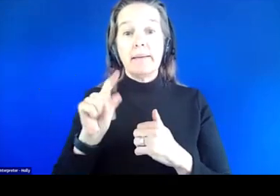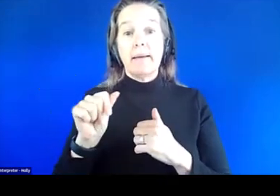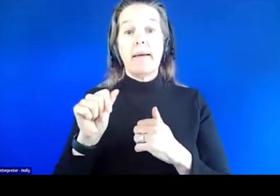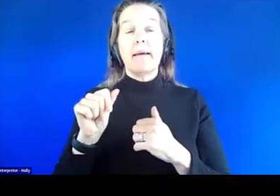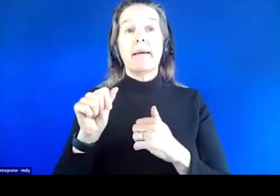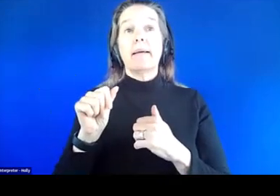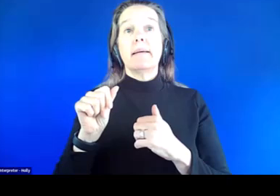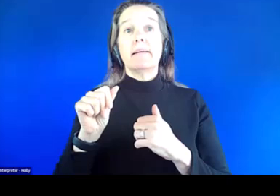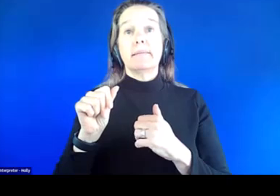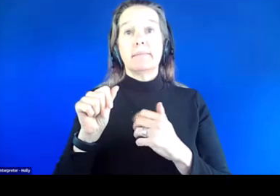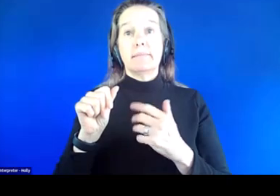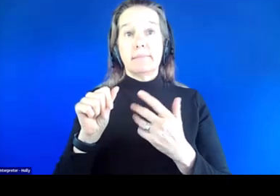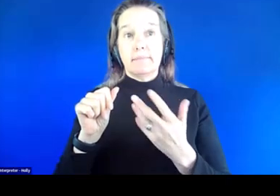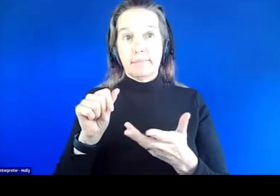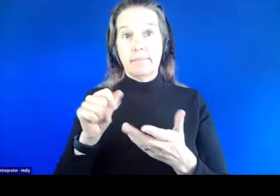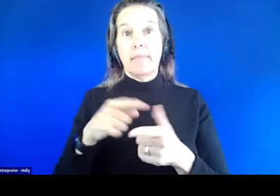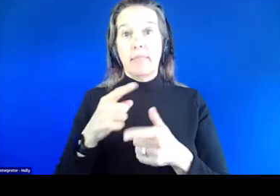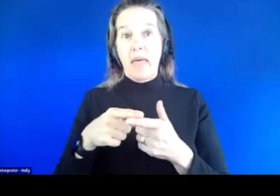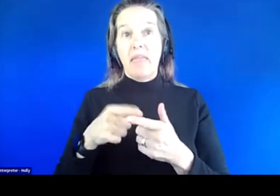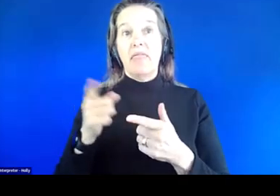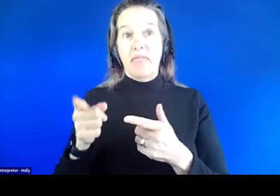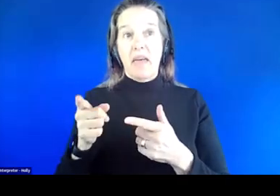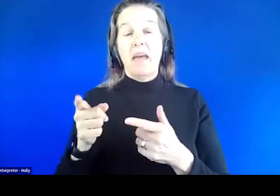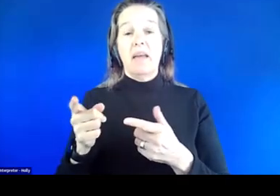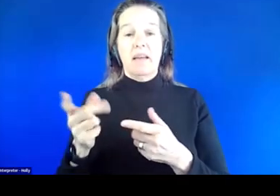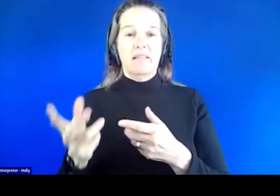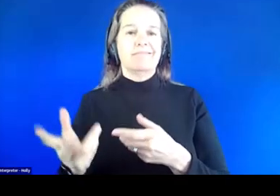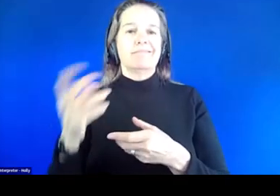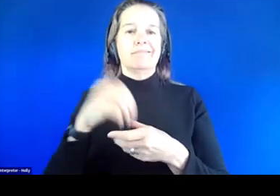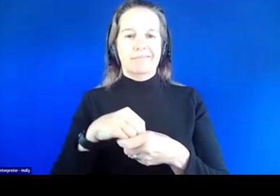changes to allow wheelchair users to ride buses,